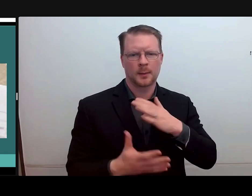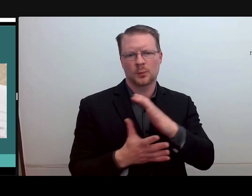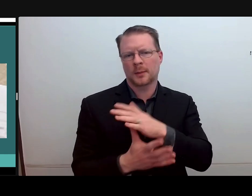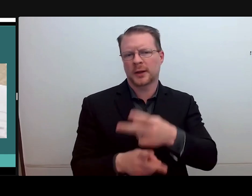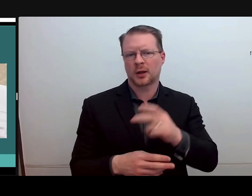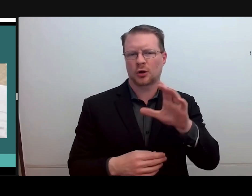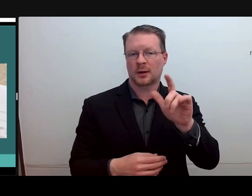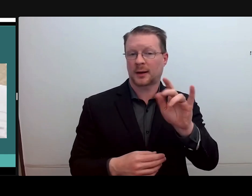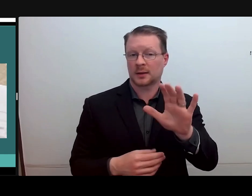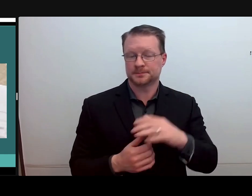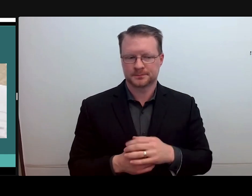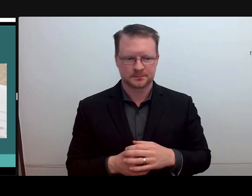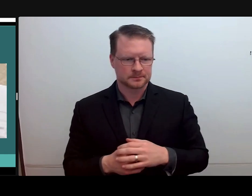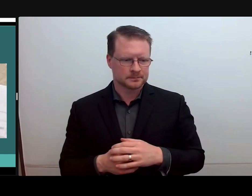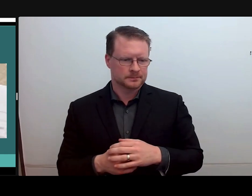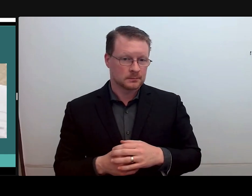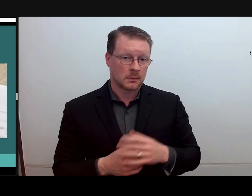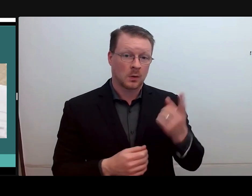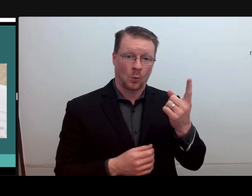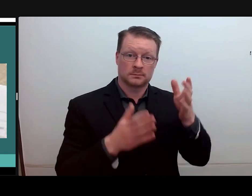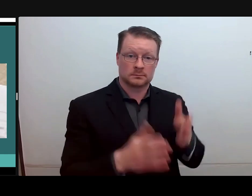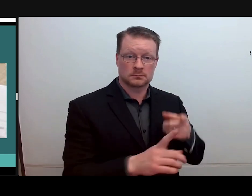as part of my primary care clinic.